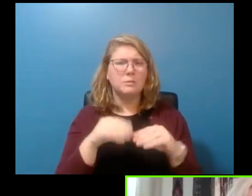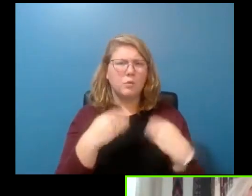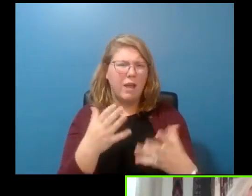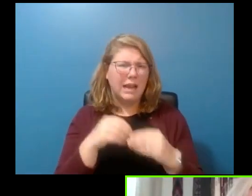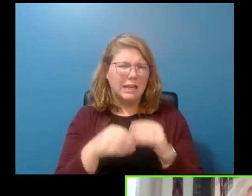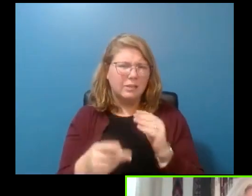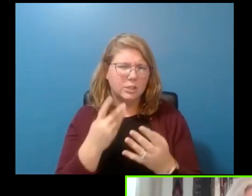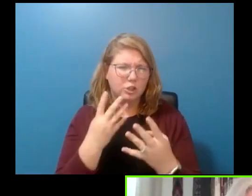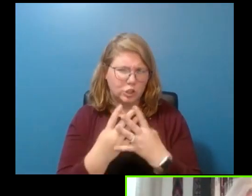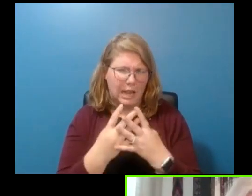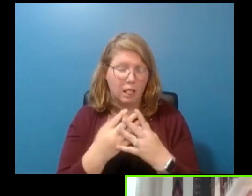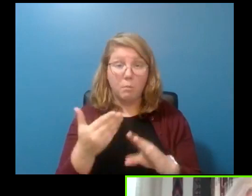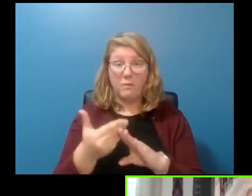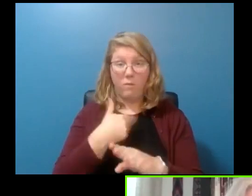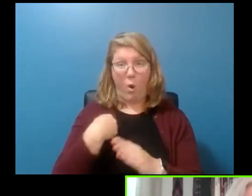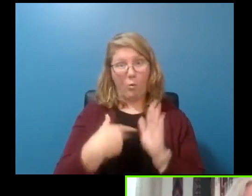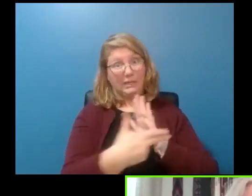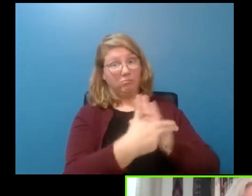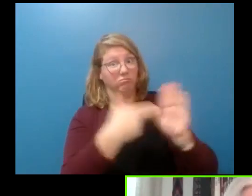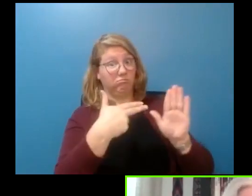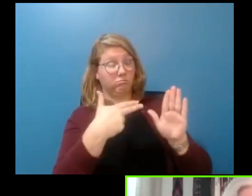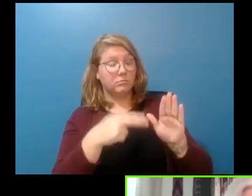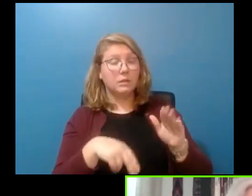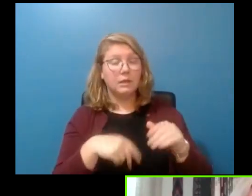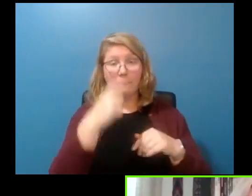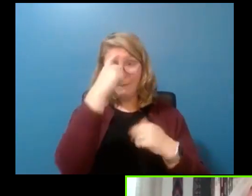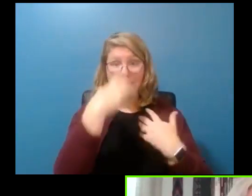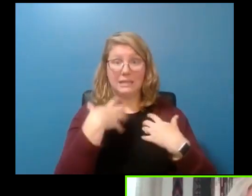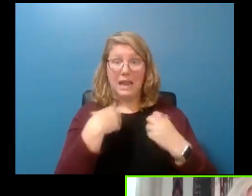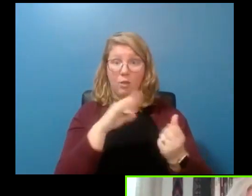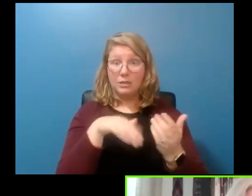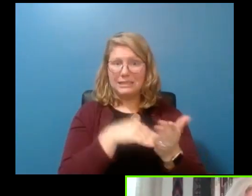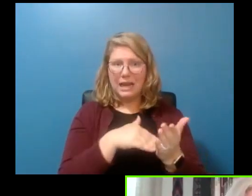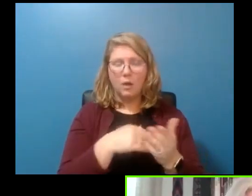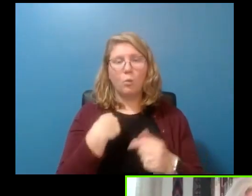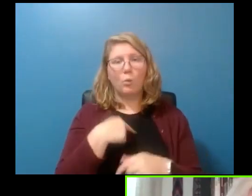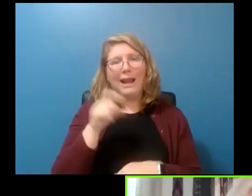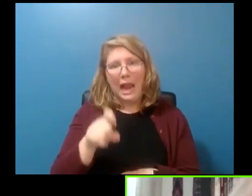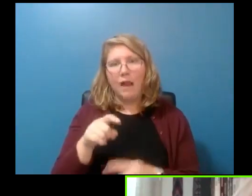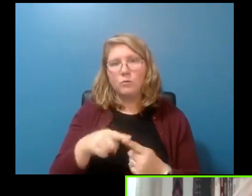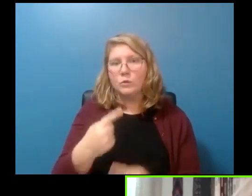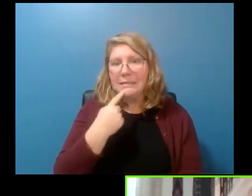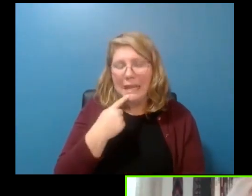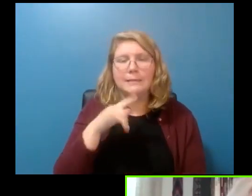need volunteers for those events. Marcy LaCroix: An amazings opportunity. And I know